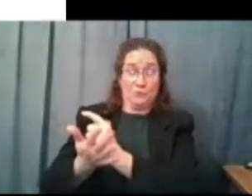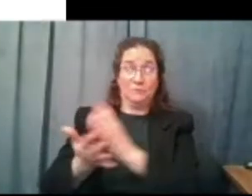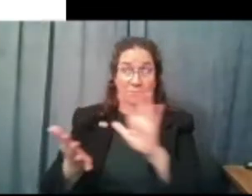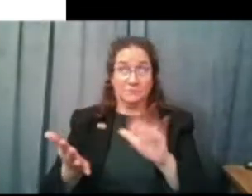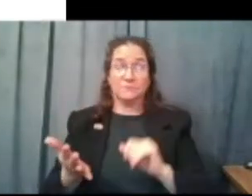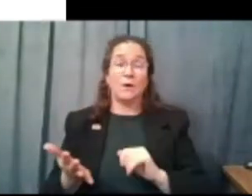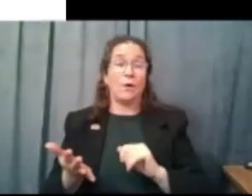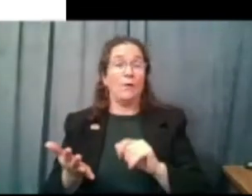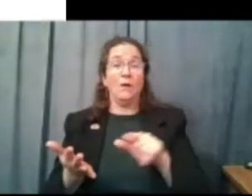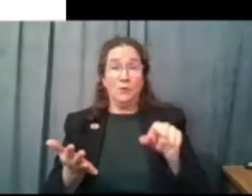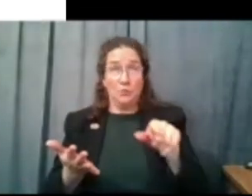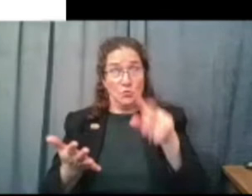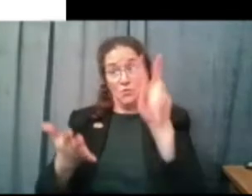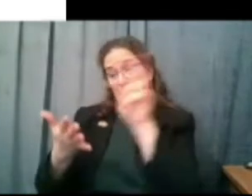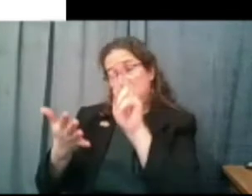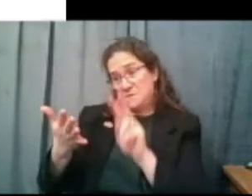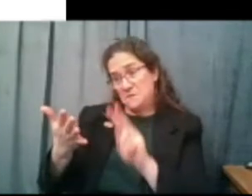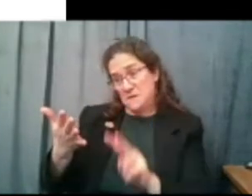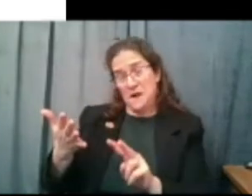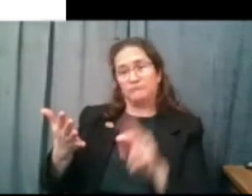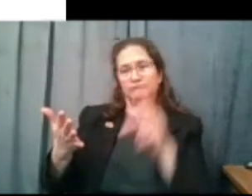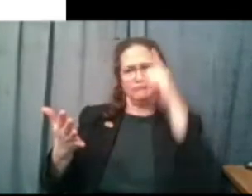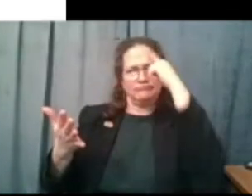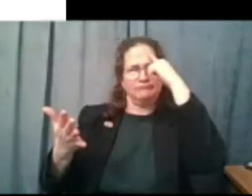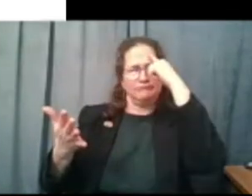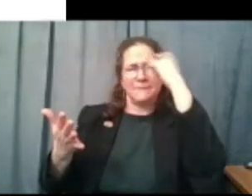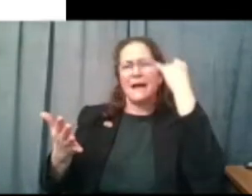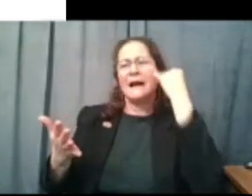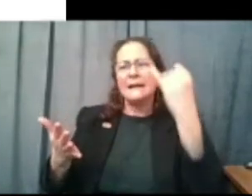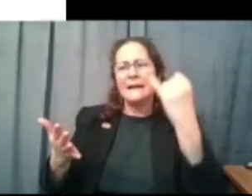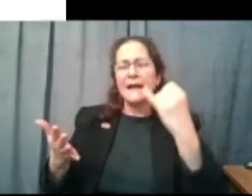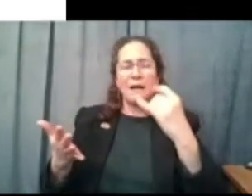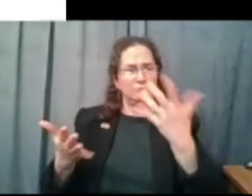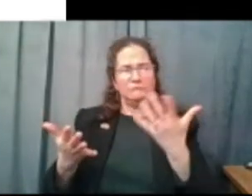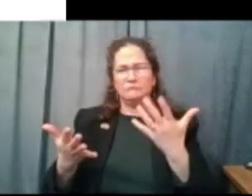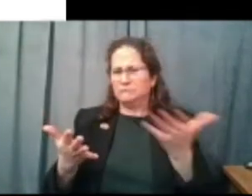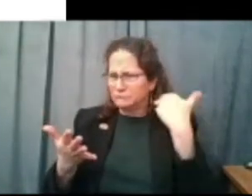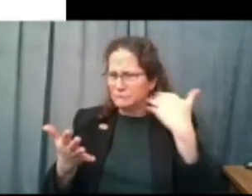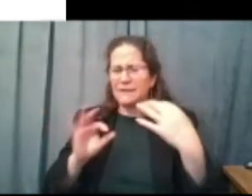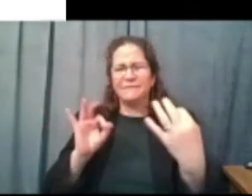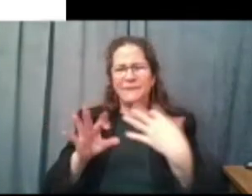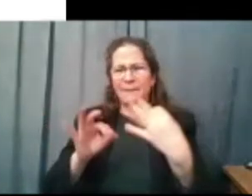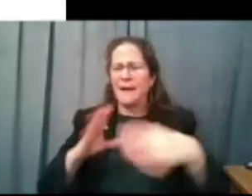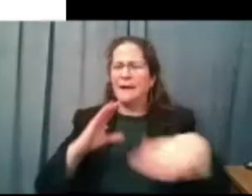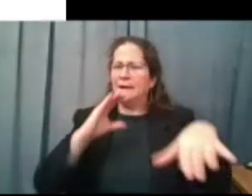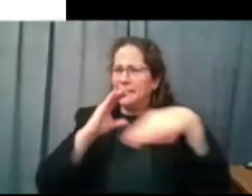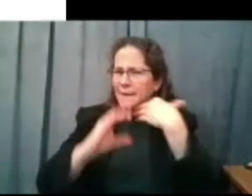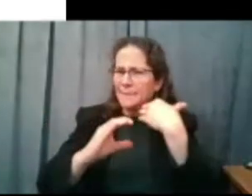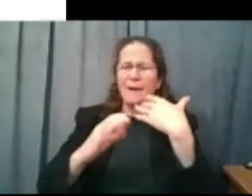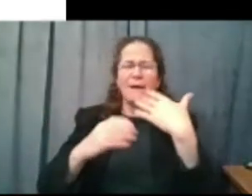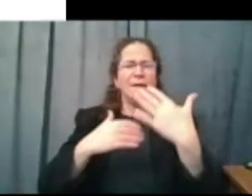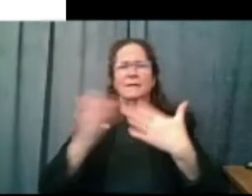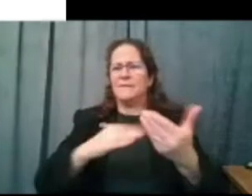feel free to give me feedback. You can email me feedback and you can improve on this as well, but it was just an attempt of,